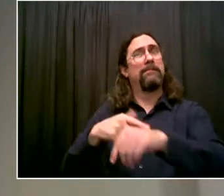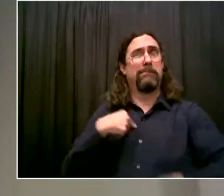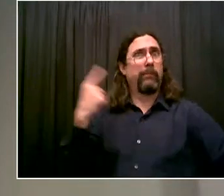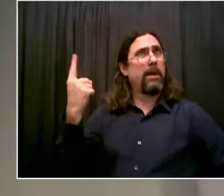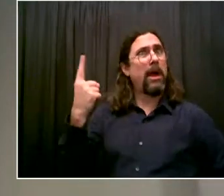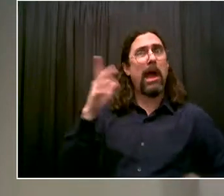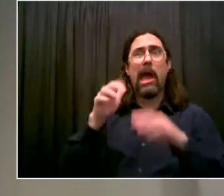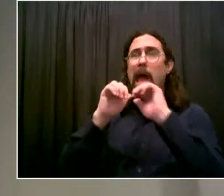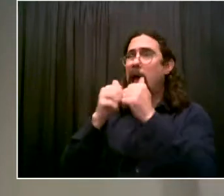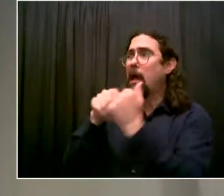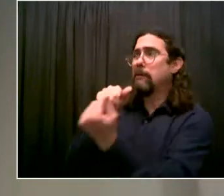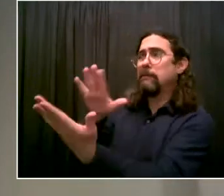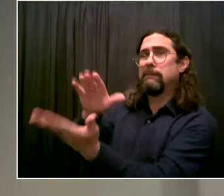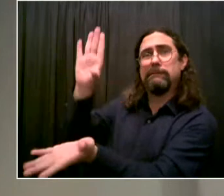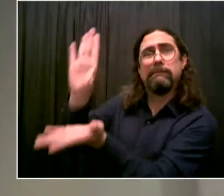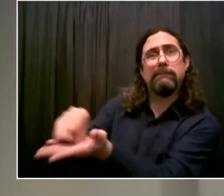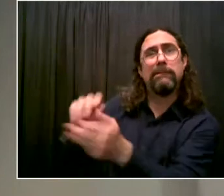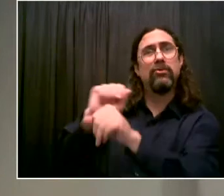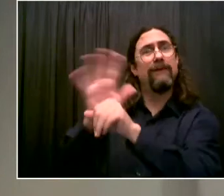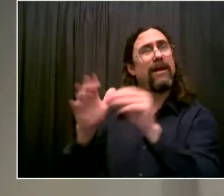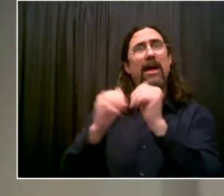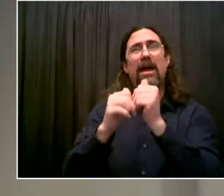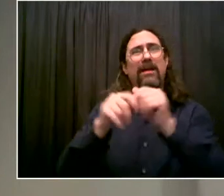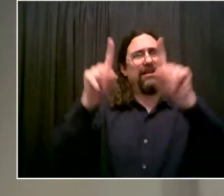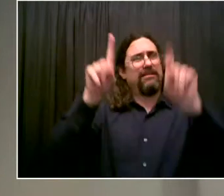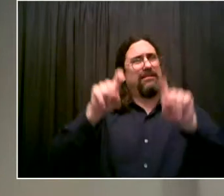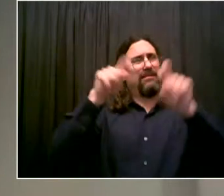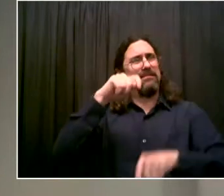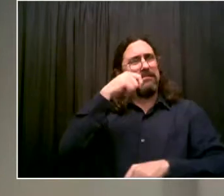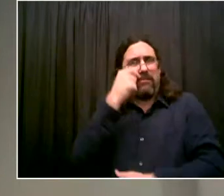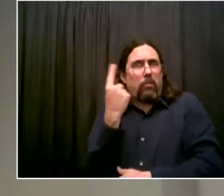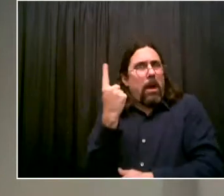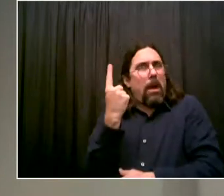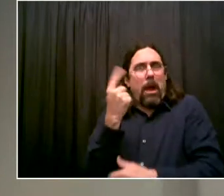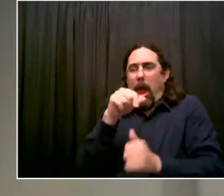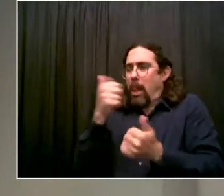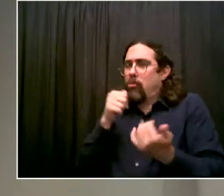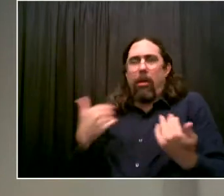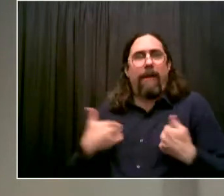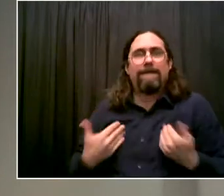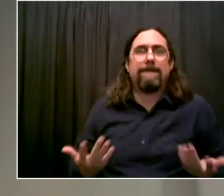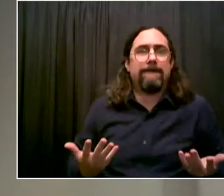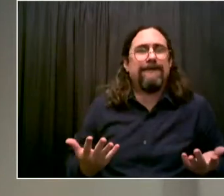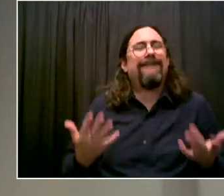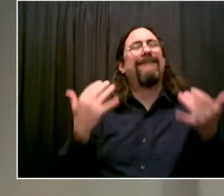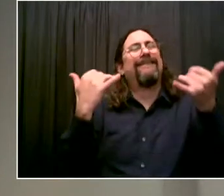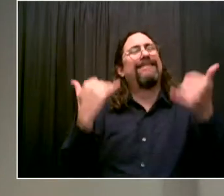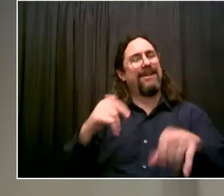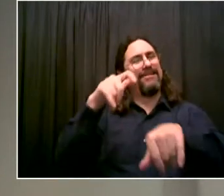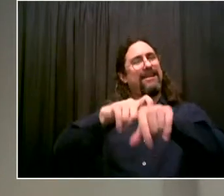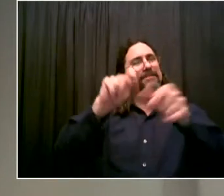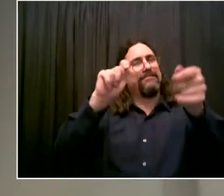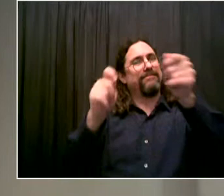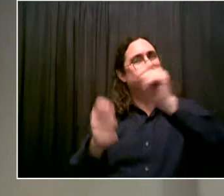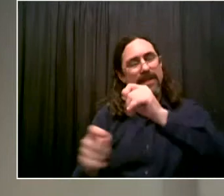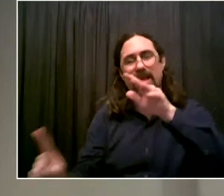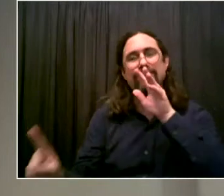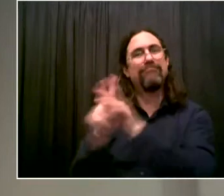TESTING AND TRACING. NOW AS DR. CHOKSHI HAS DISCUSSED WE HAVE AN